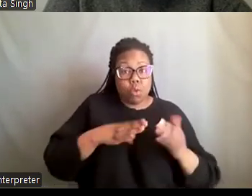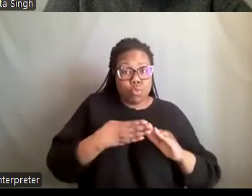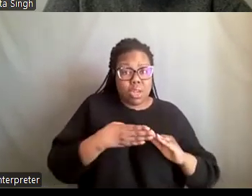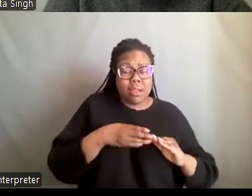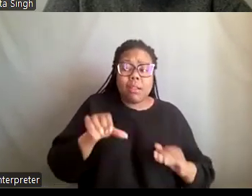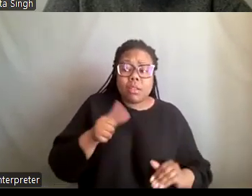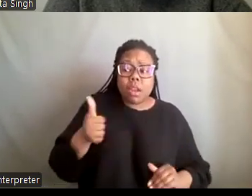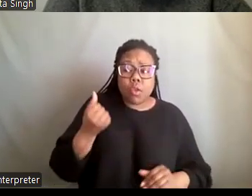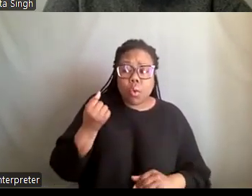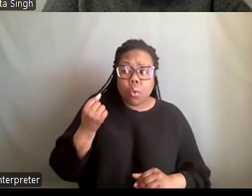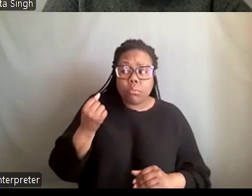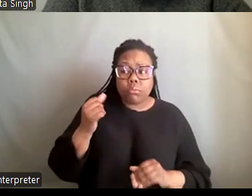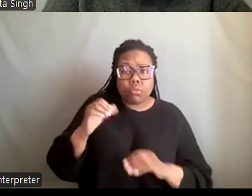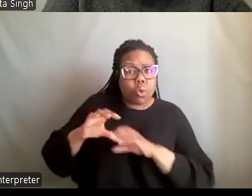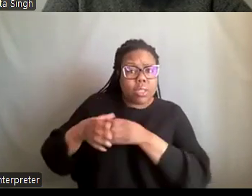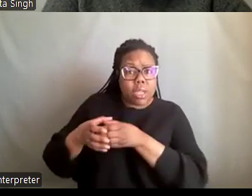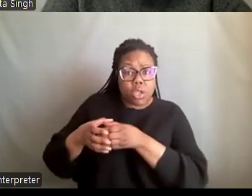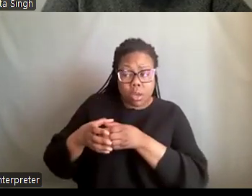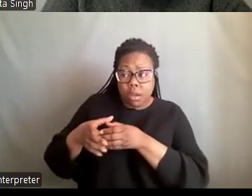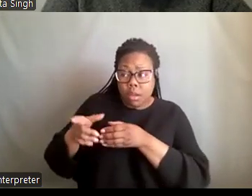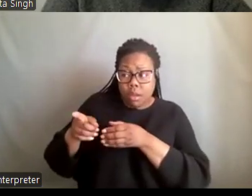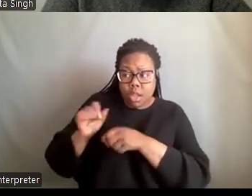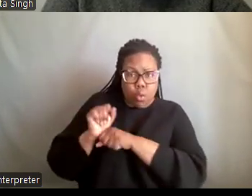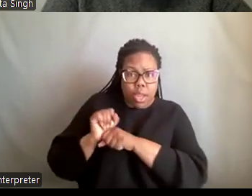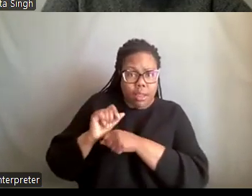So if you're like, I want to get this org in our community